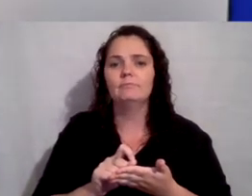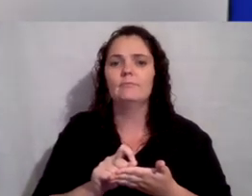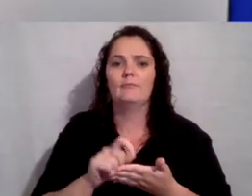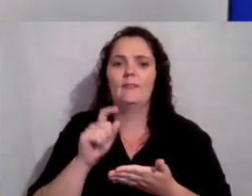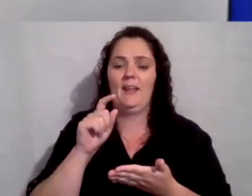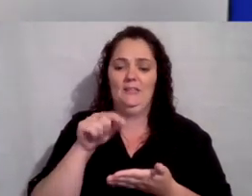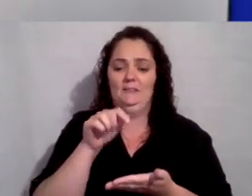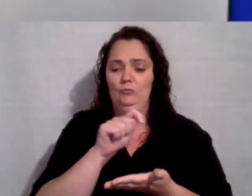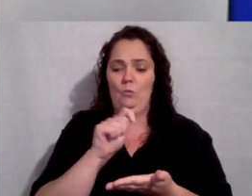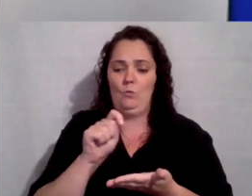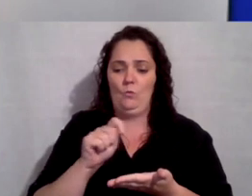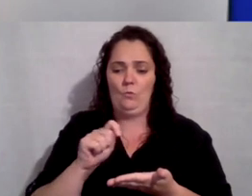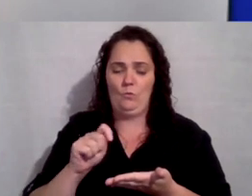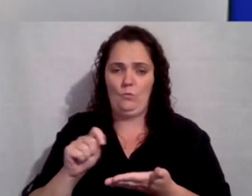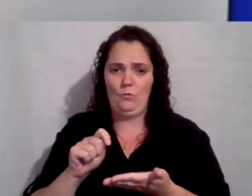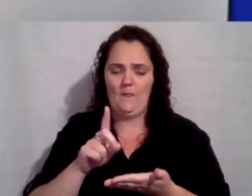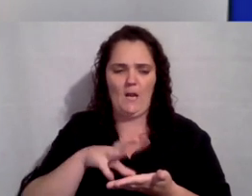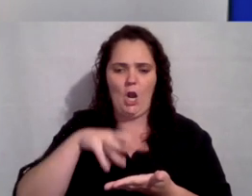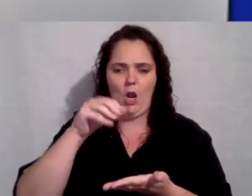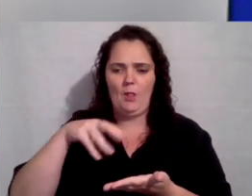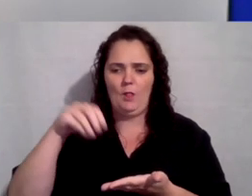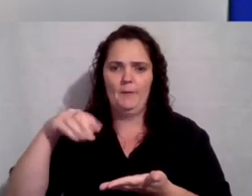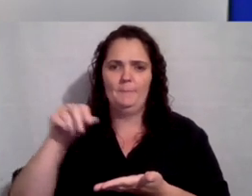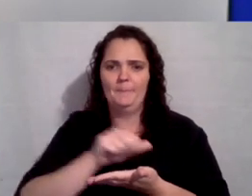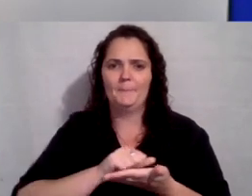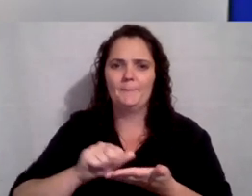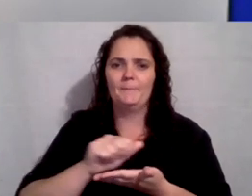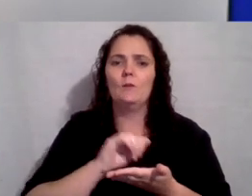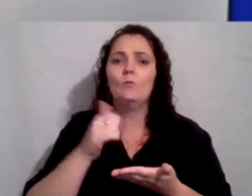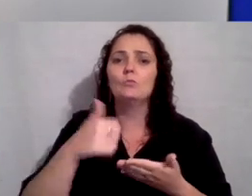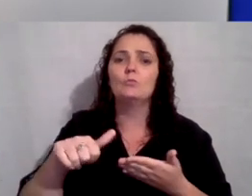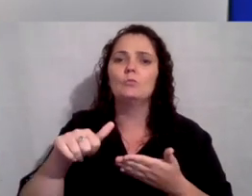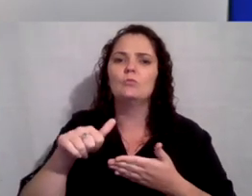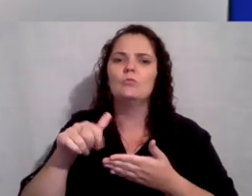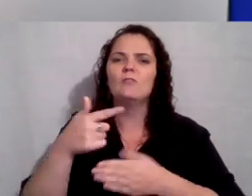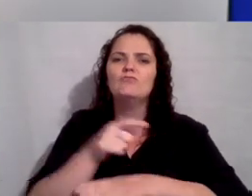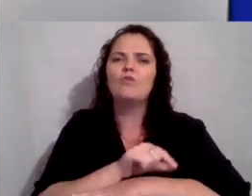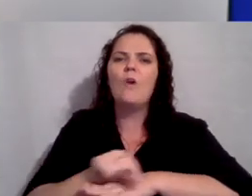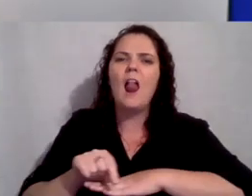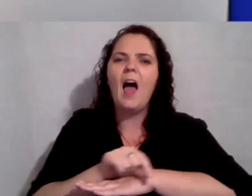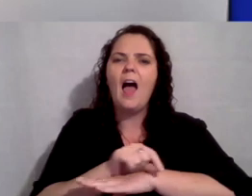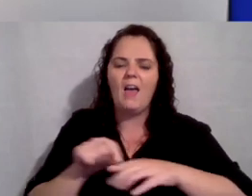all the excess graphite dust gets caught up by that. Or if you're rolling tools like rulers and things across the surface or